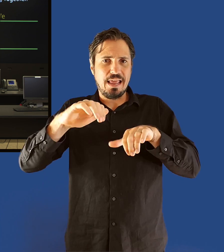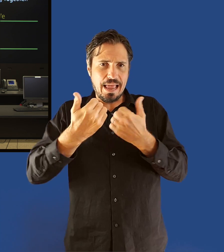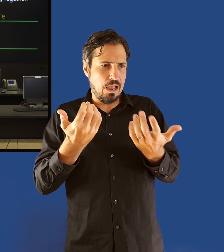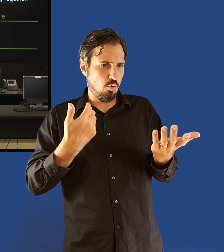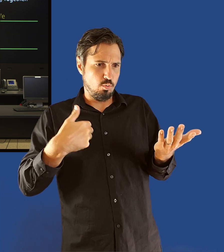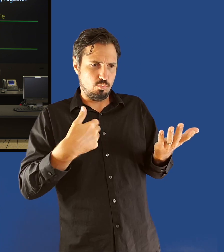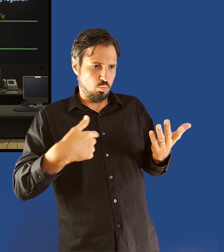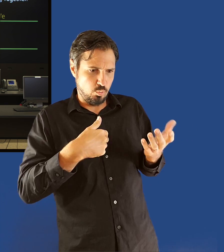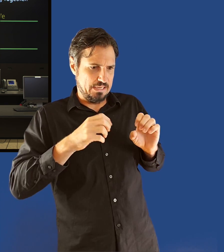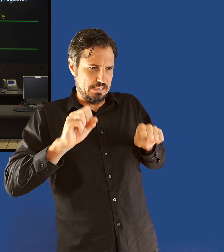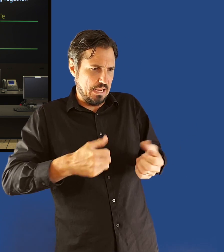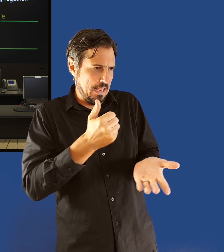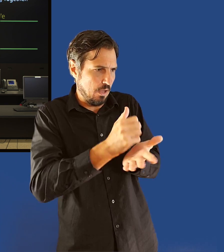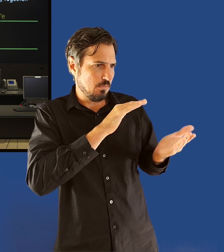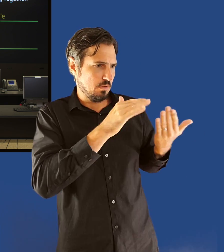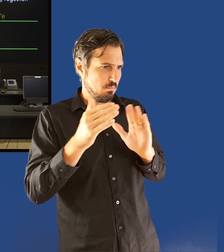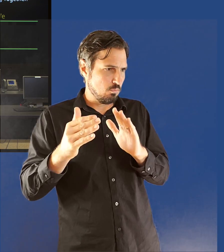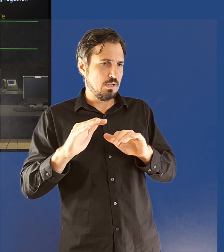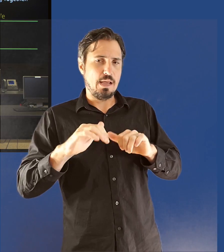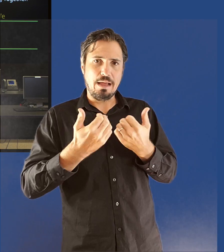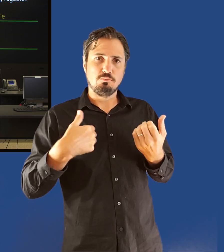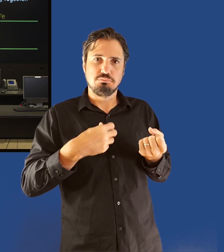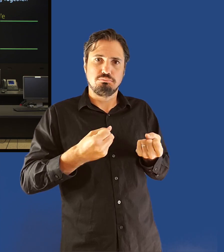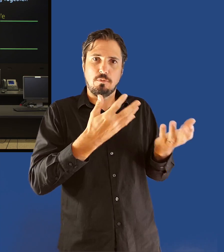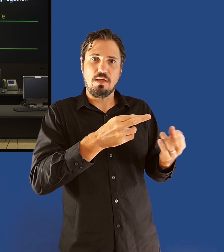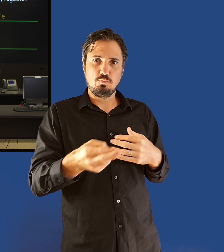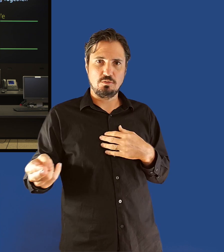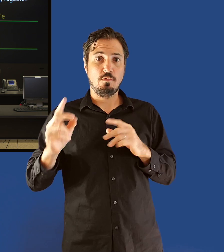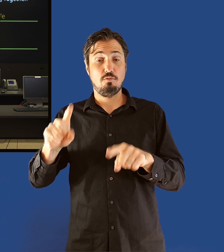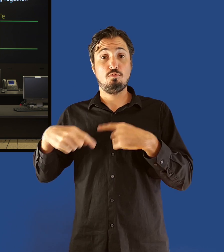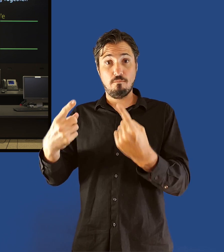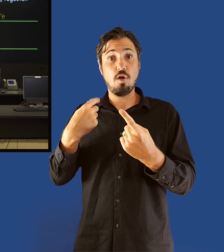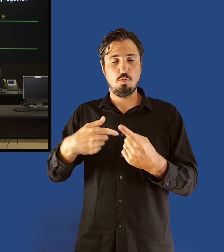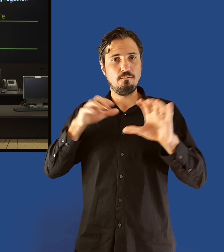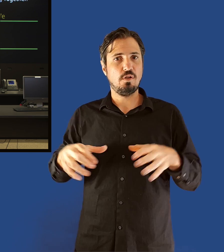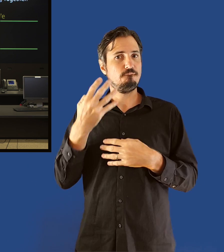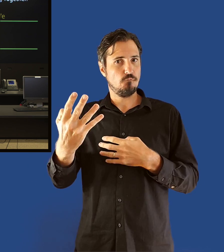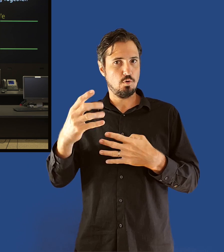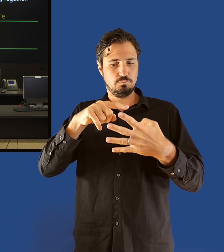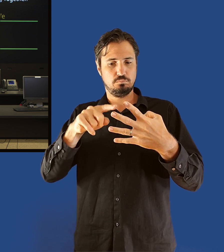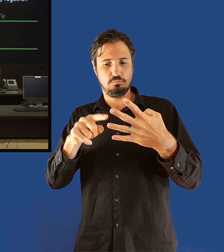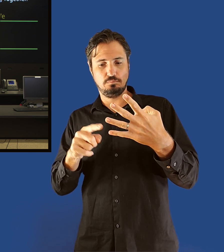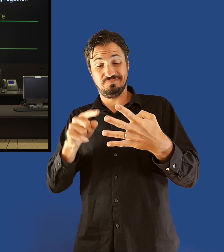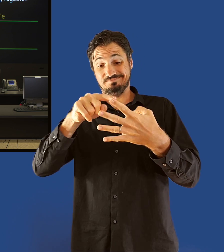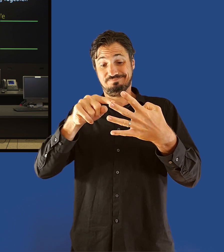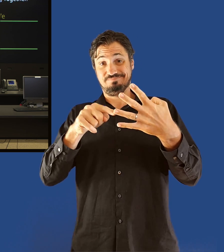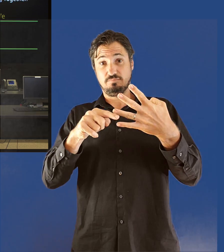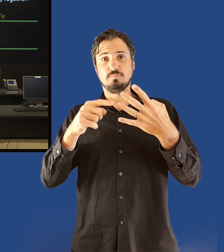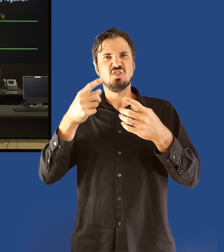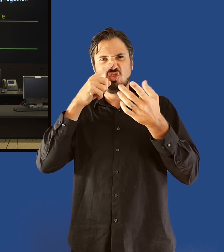resources. We have now done four CASPER surveys on Kauai. The first three looked at emergency preparedness of Kauai residents.